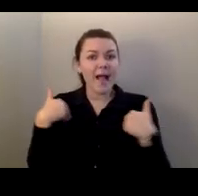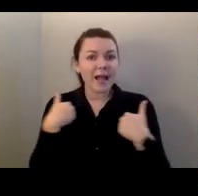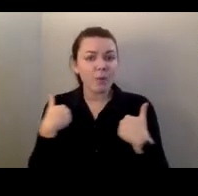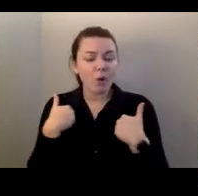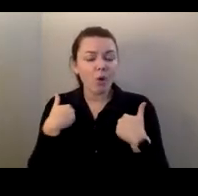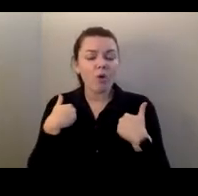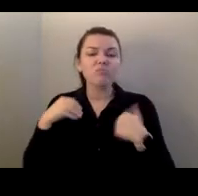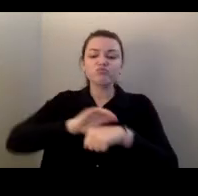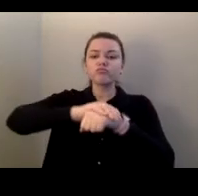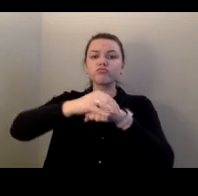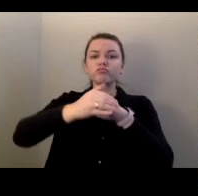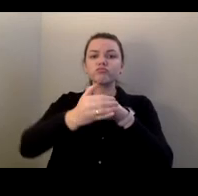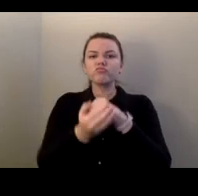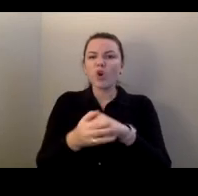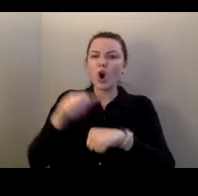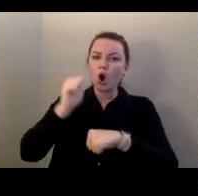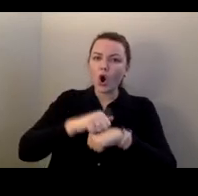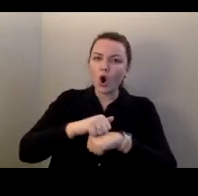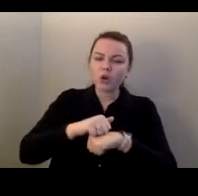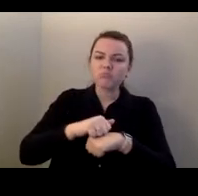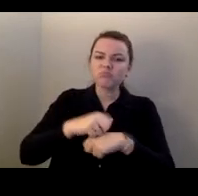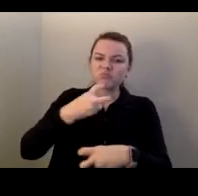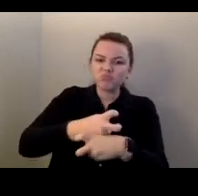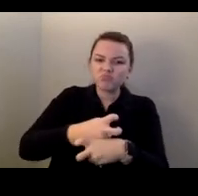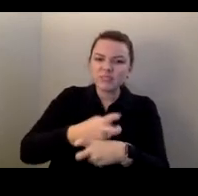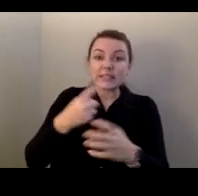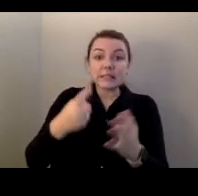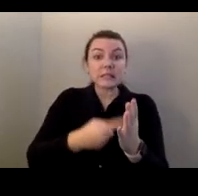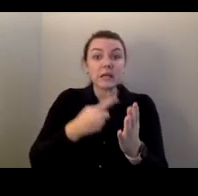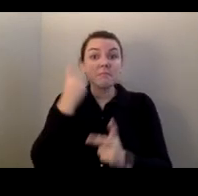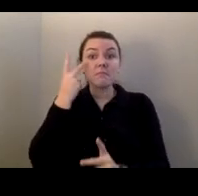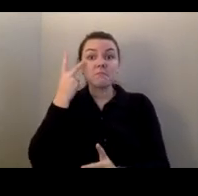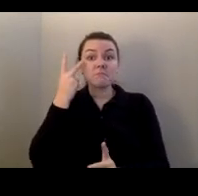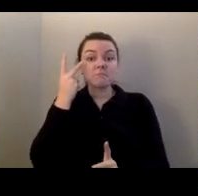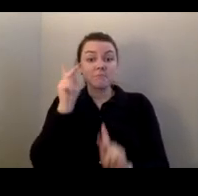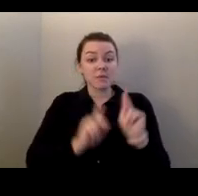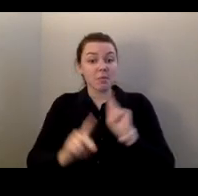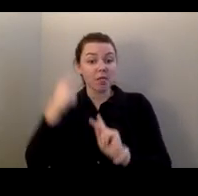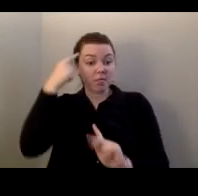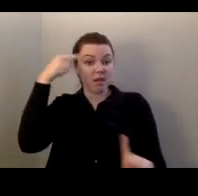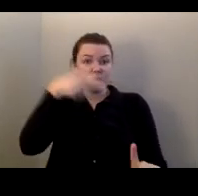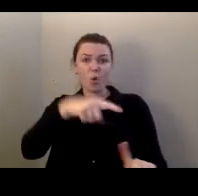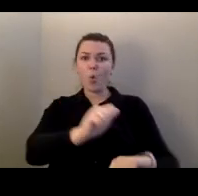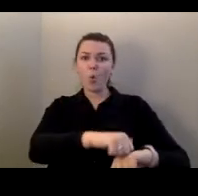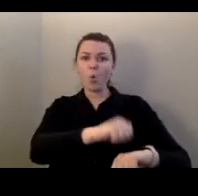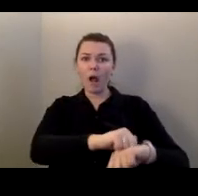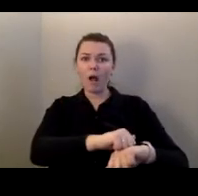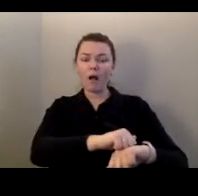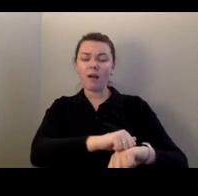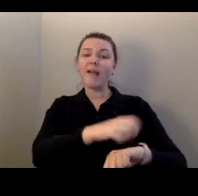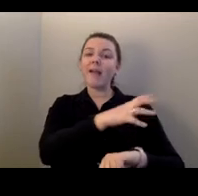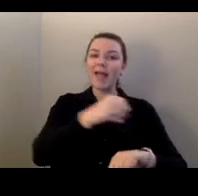corals are sometimes mistaken for rocks. And because they are attached or rooted to the sea floor,